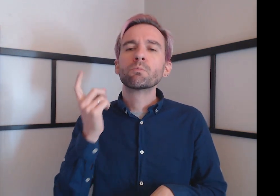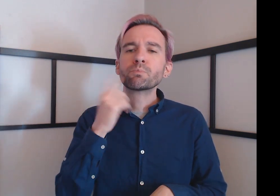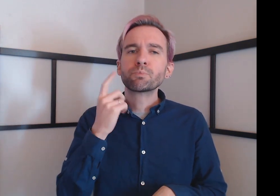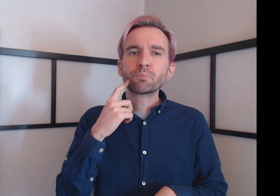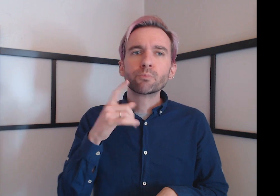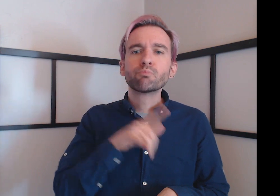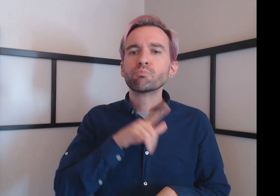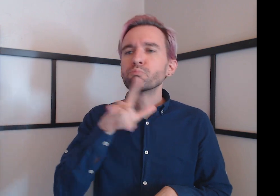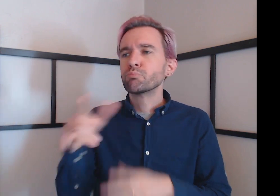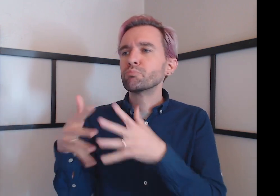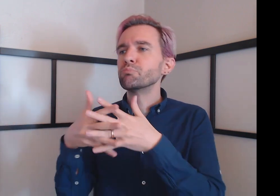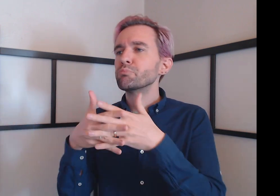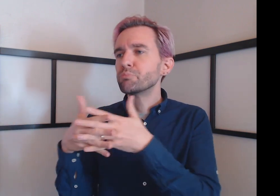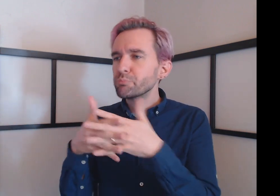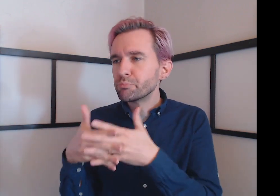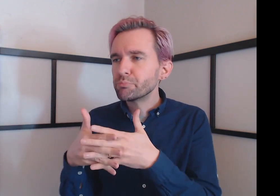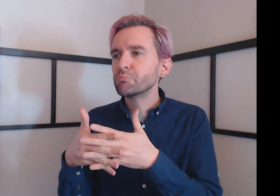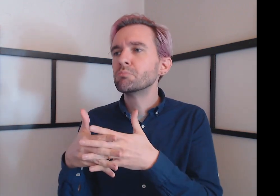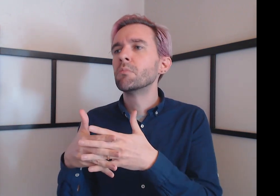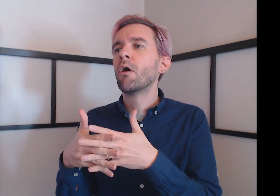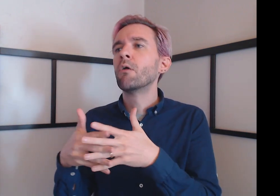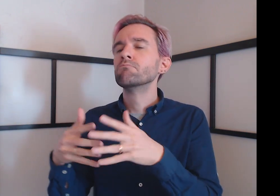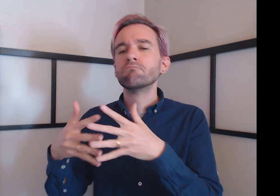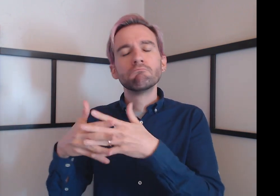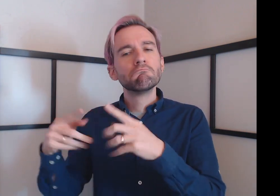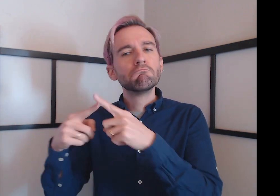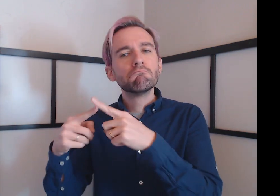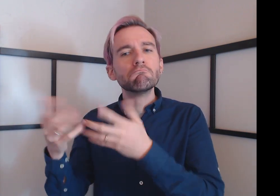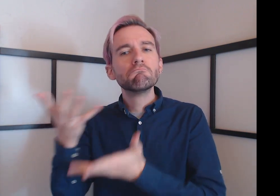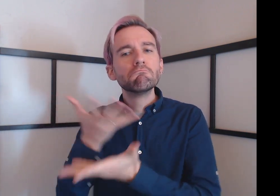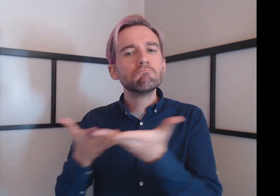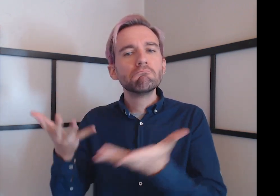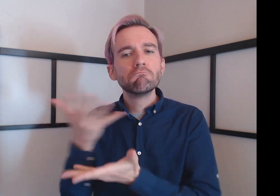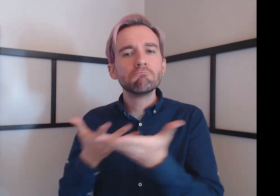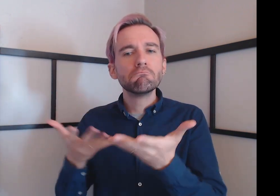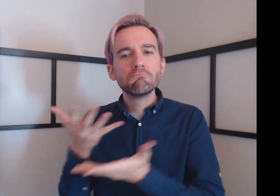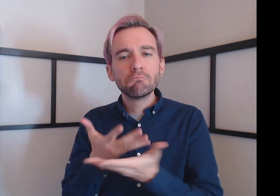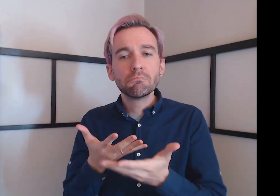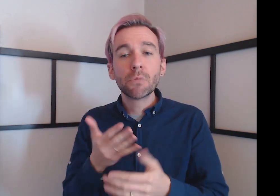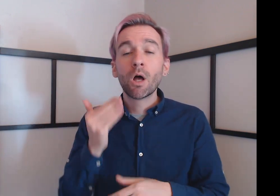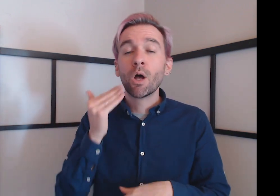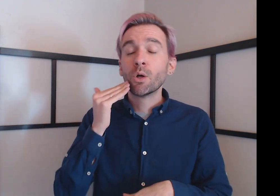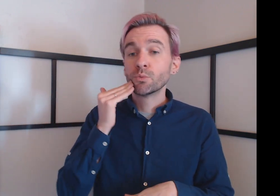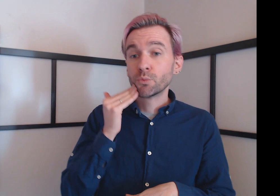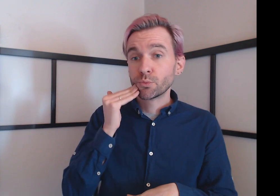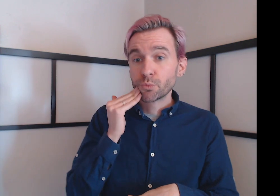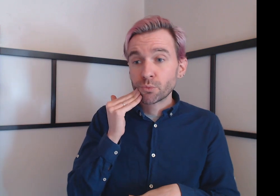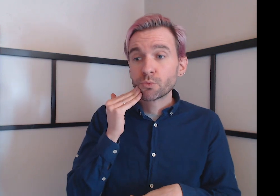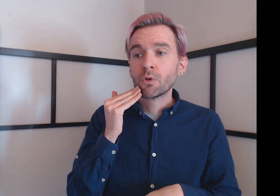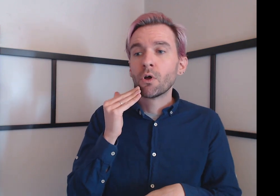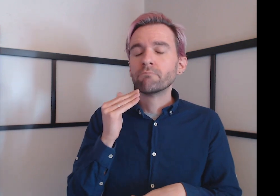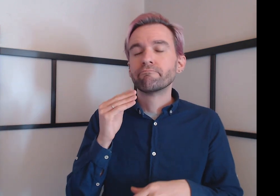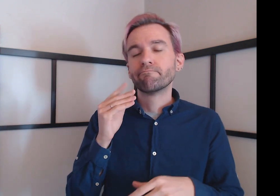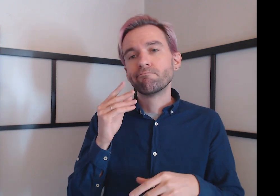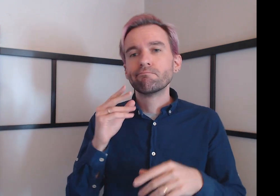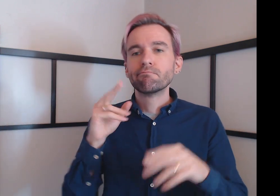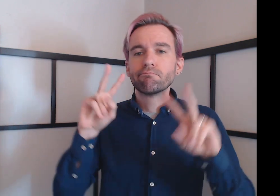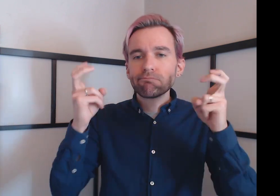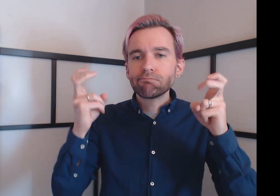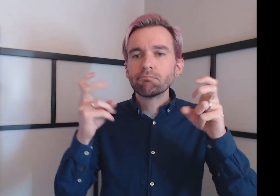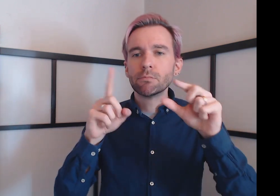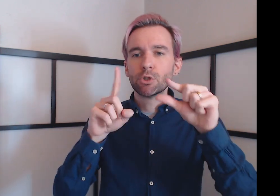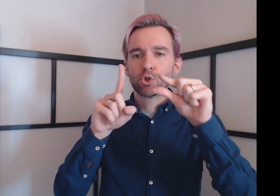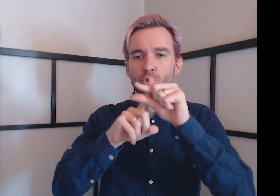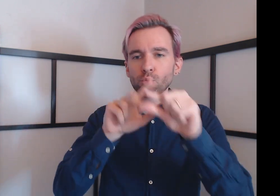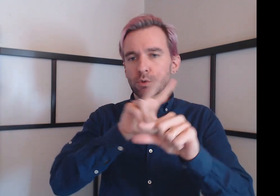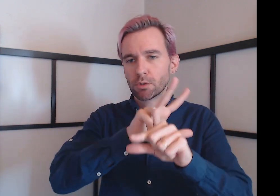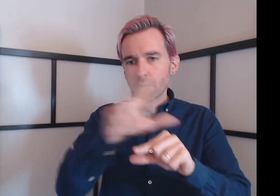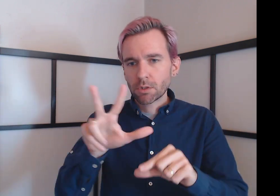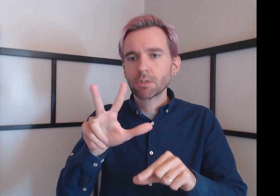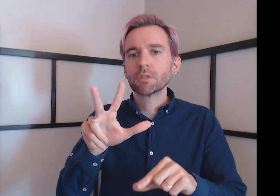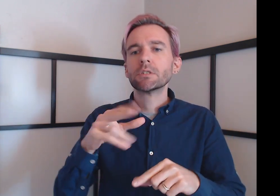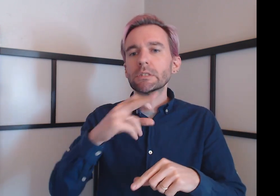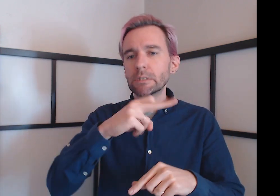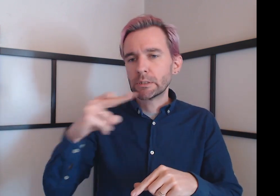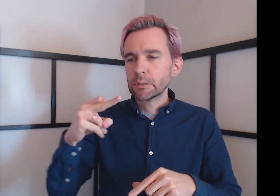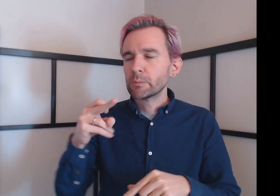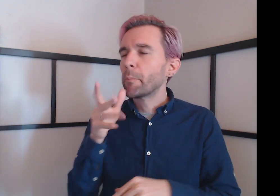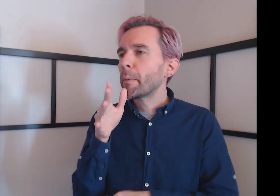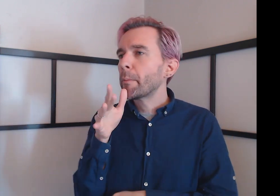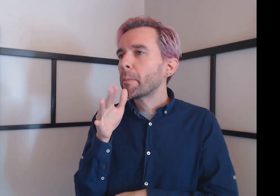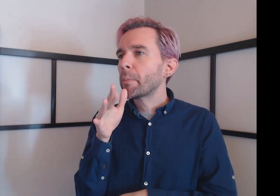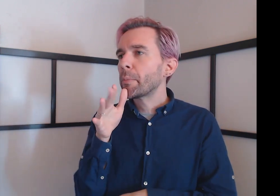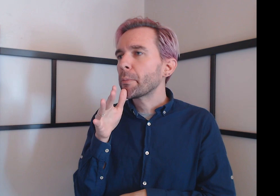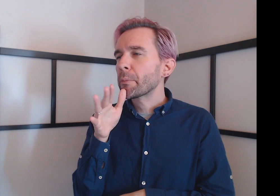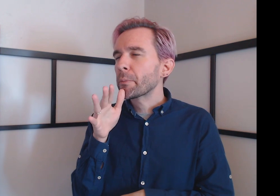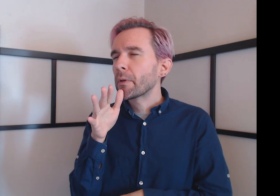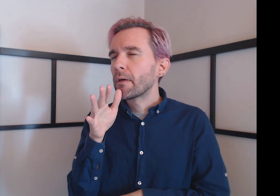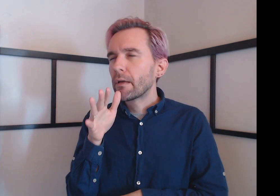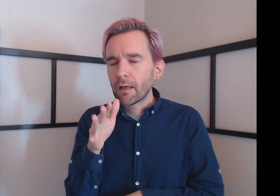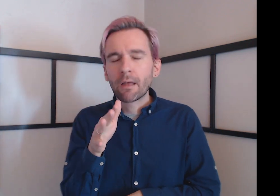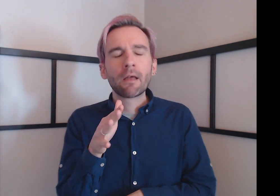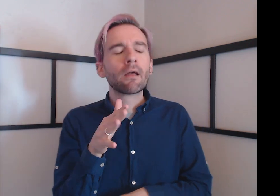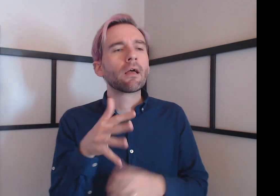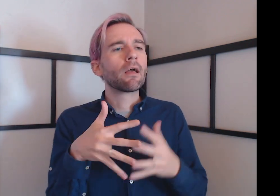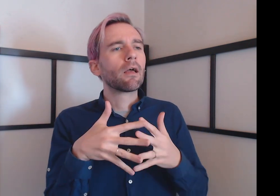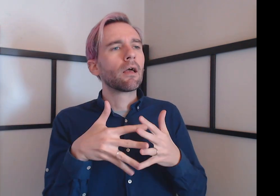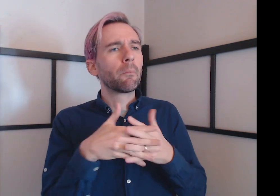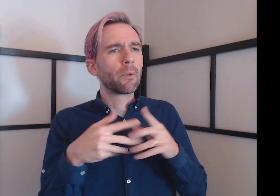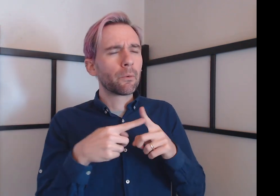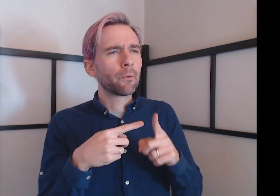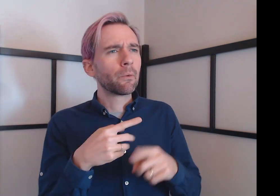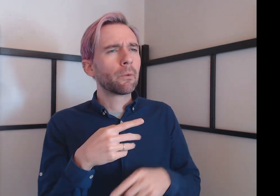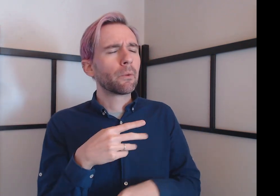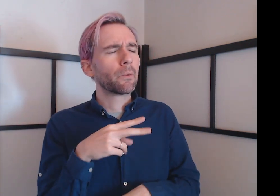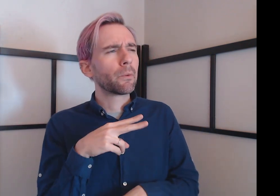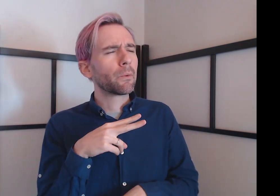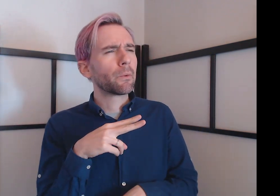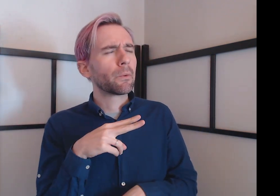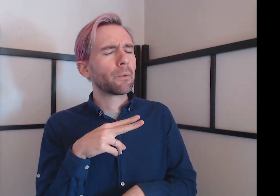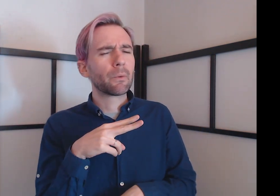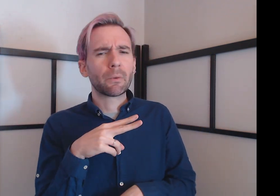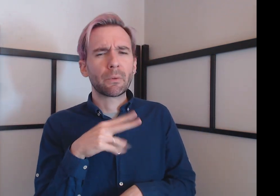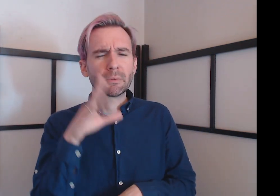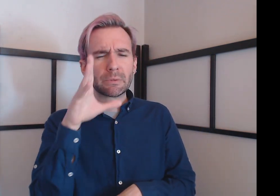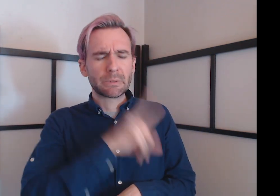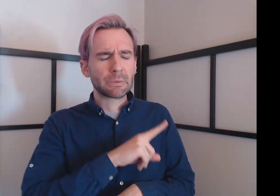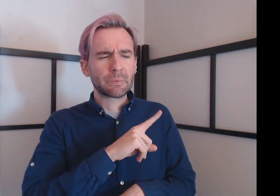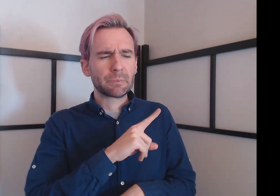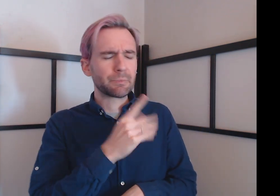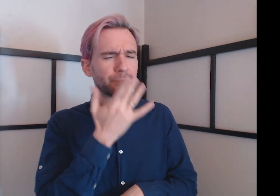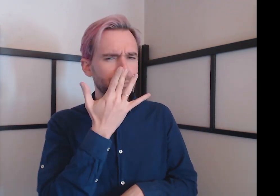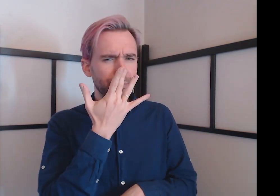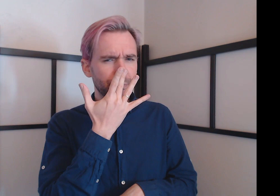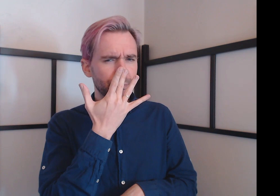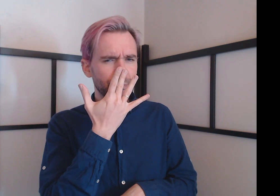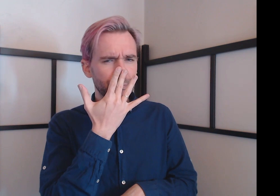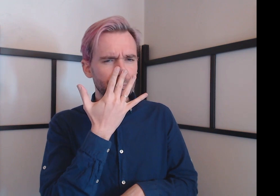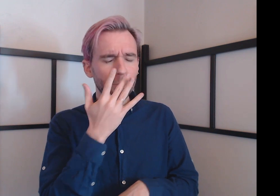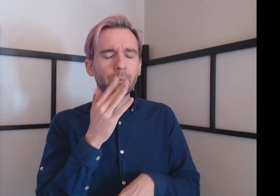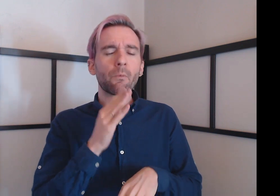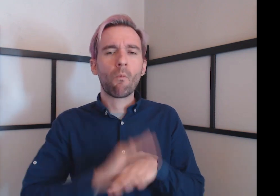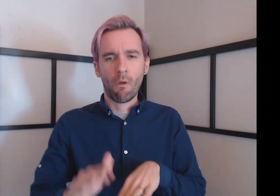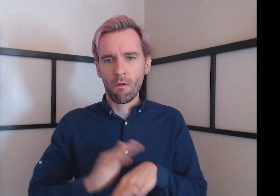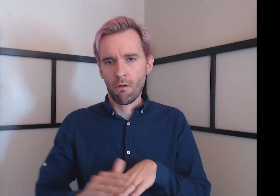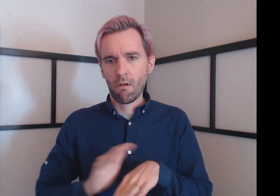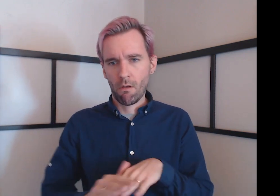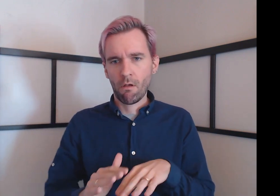Well, if someone were to speak English but with Chinese sentence structure to people in the US, they probably wouldn’t be understood.